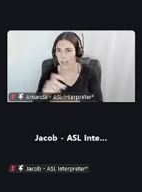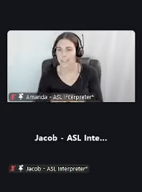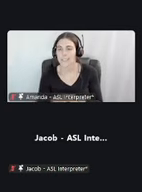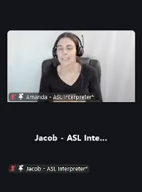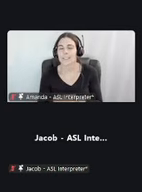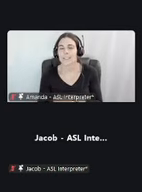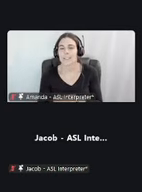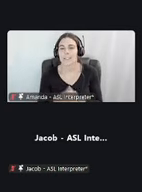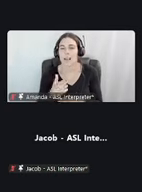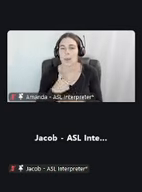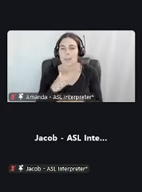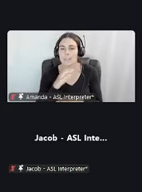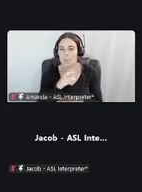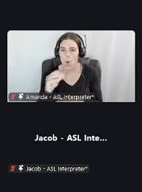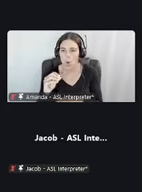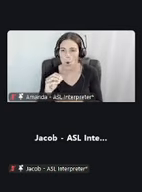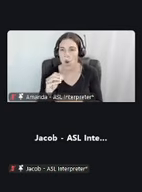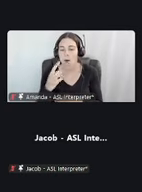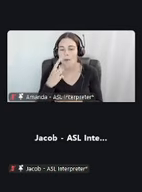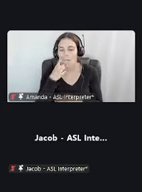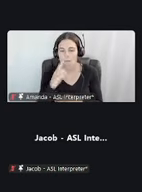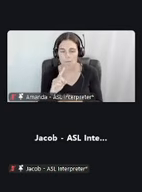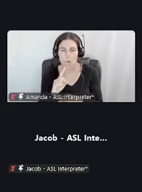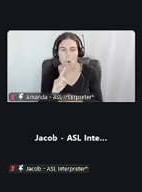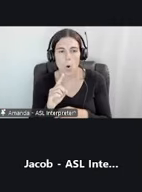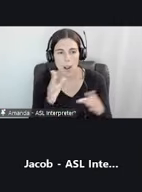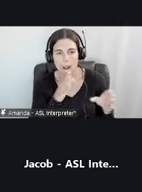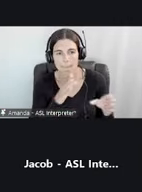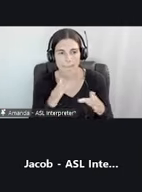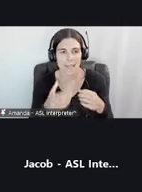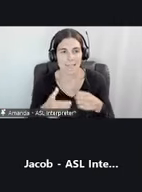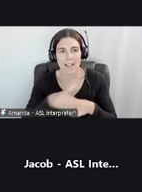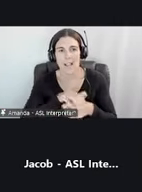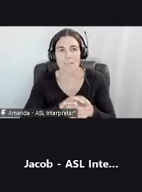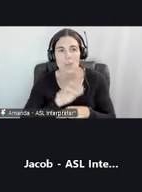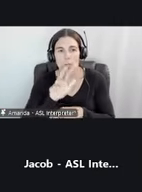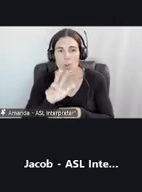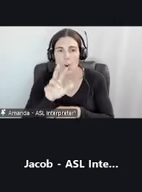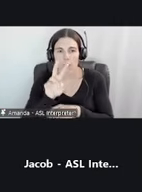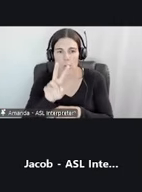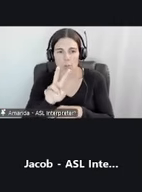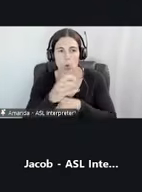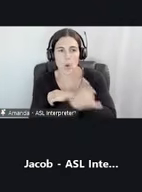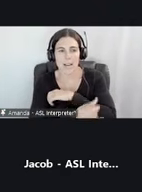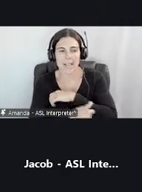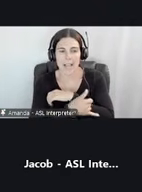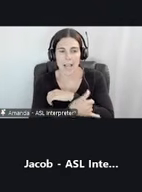which is a tailored plan that currently covers 32 counties primarily in western North Carolina.